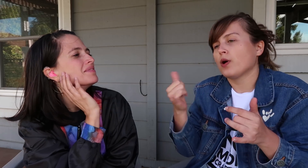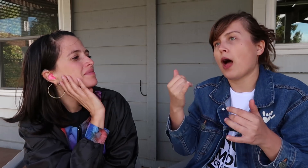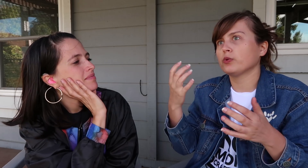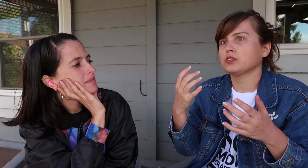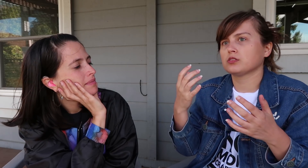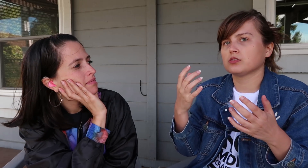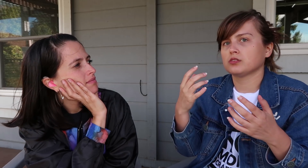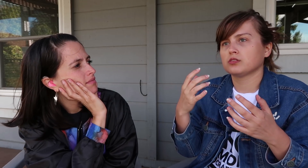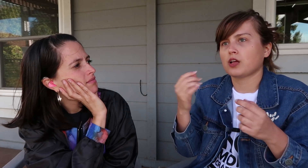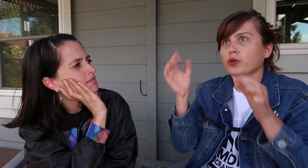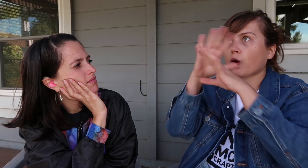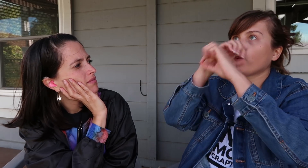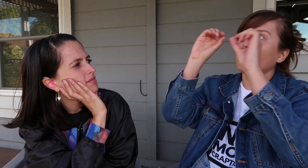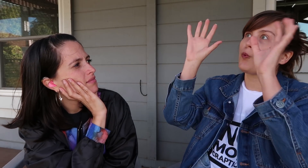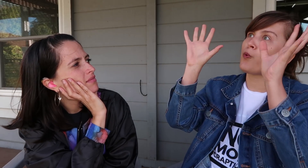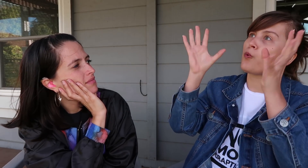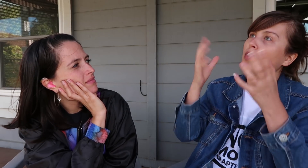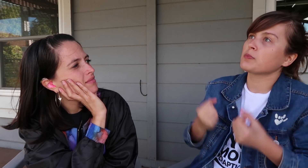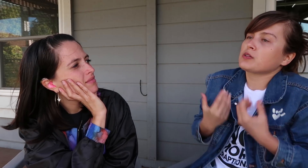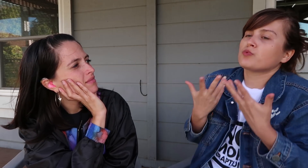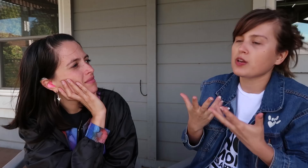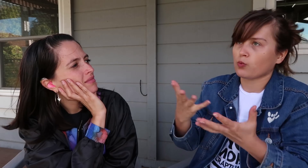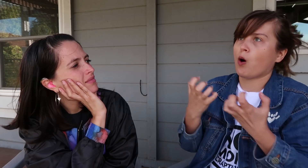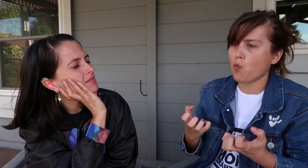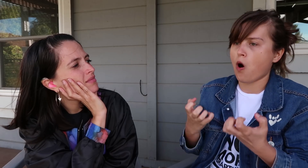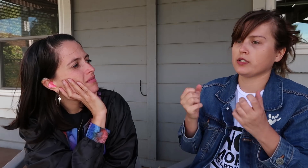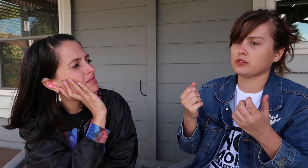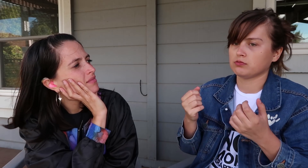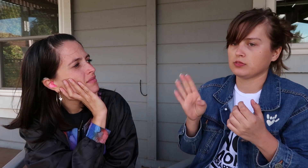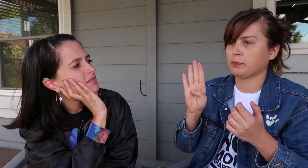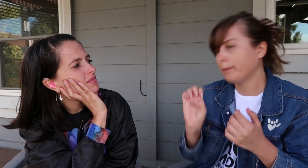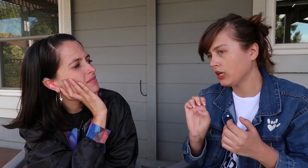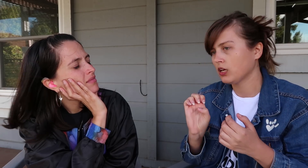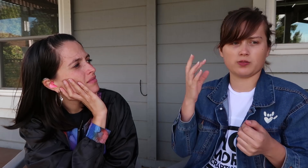But that was my dream then.